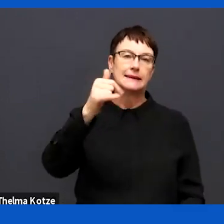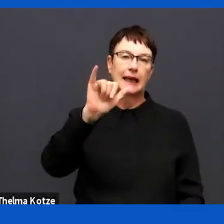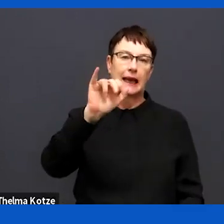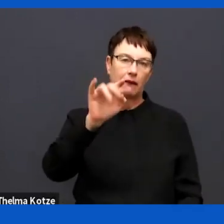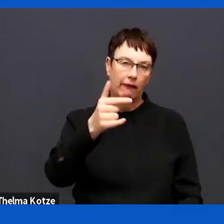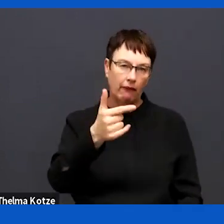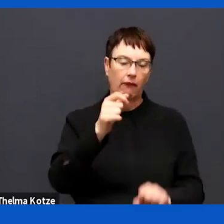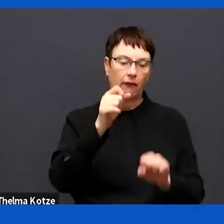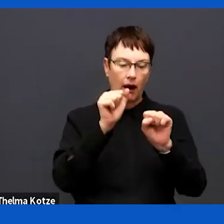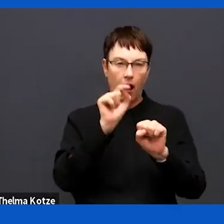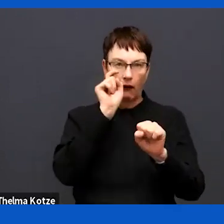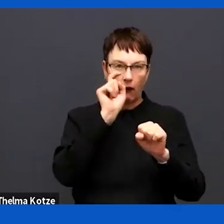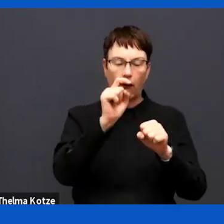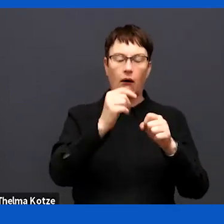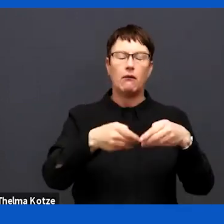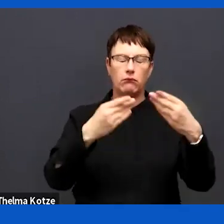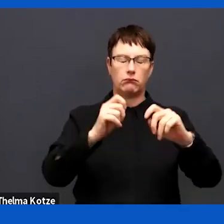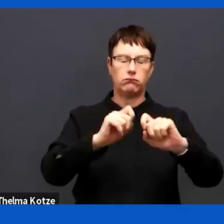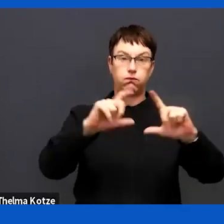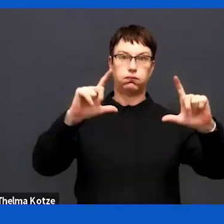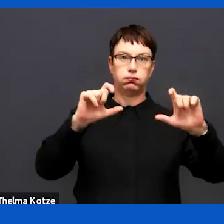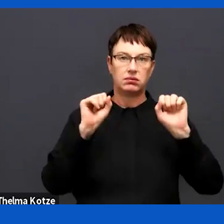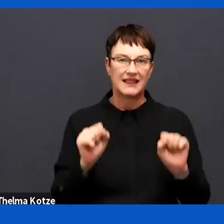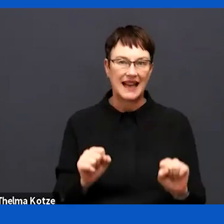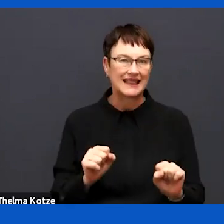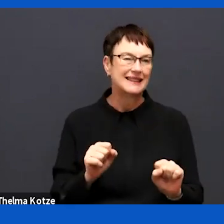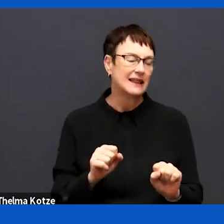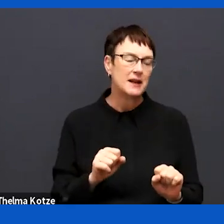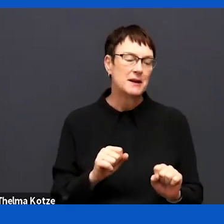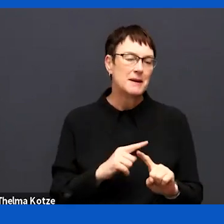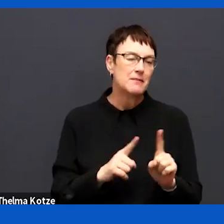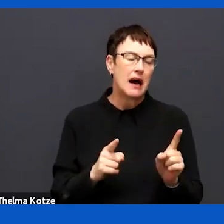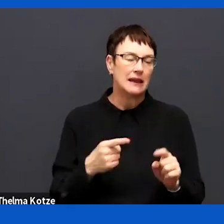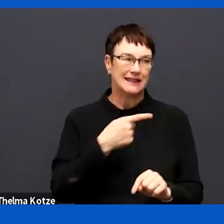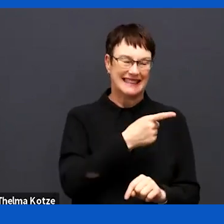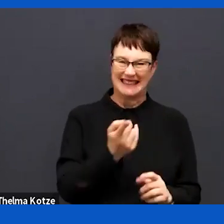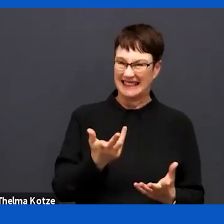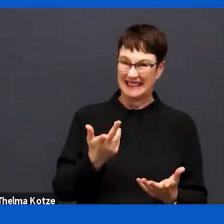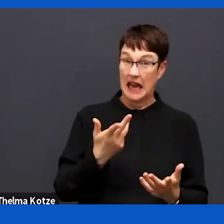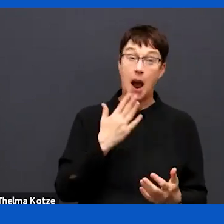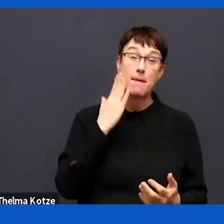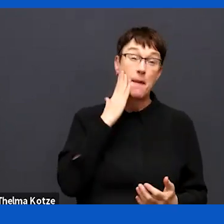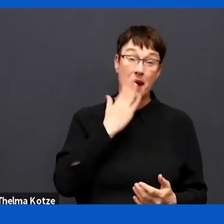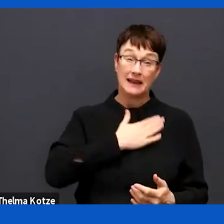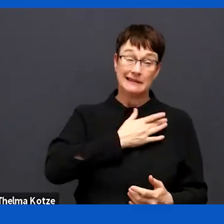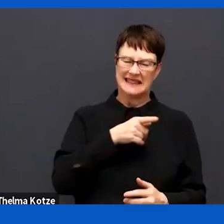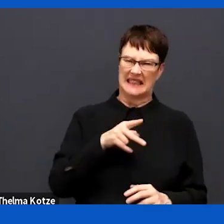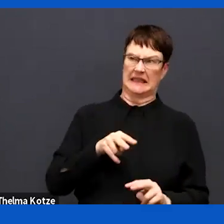widgets are actually quite helpful. The user interfaces for them are certainly more available